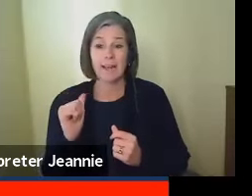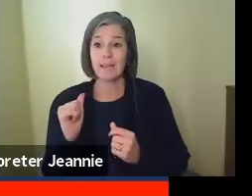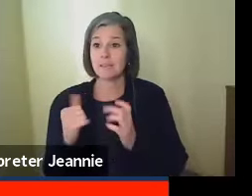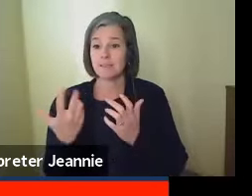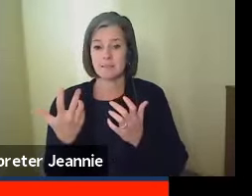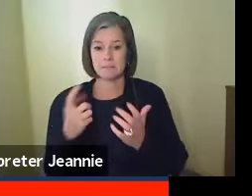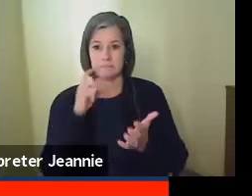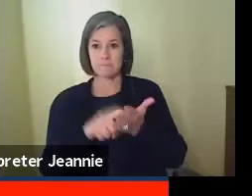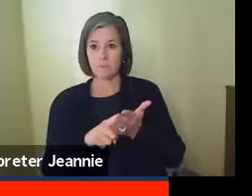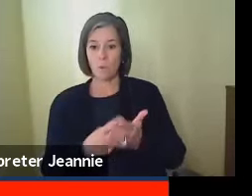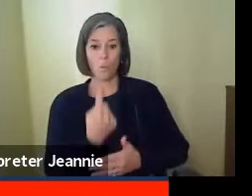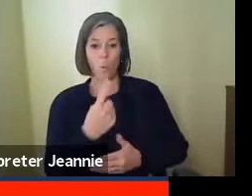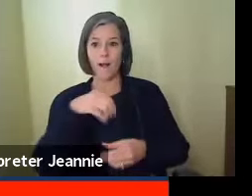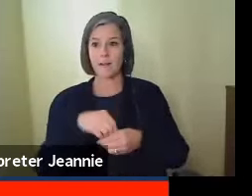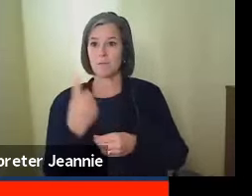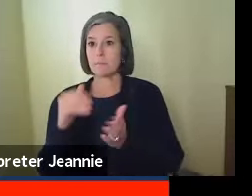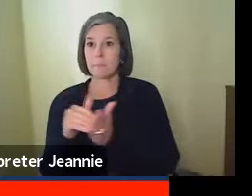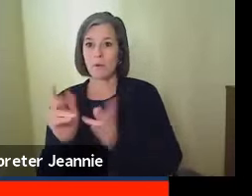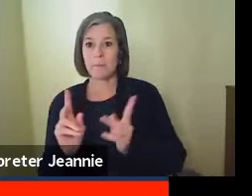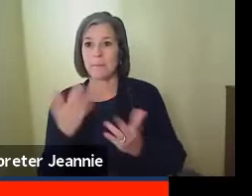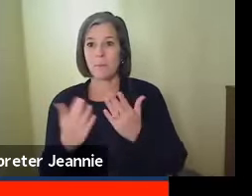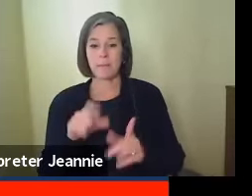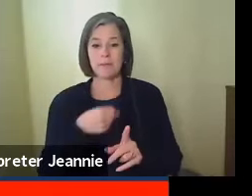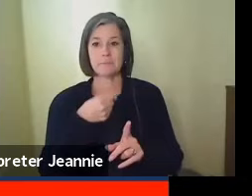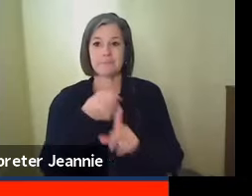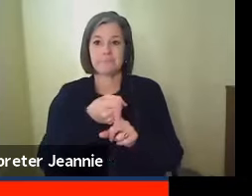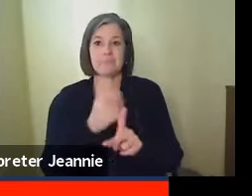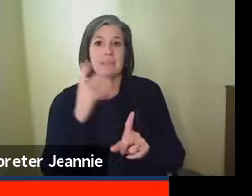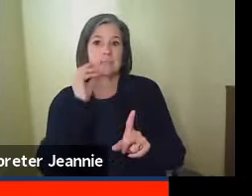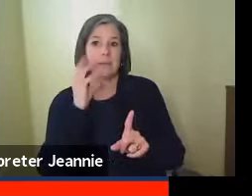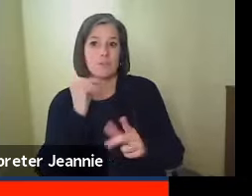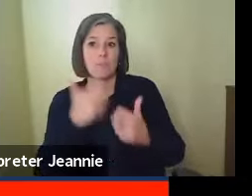one in a million people may have had this problem, they can be investigating that to make